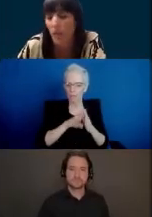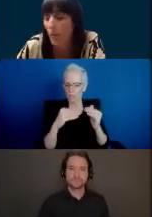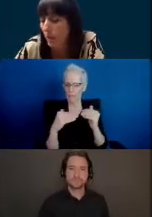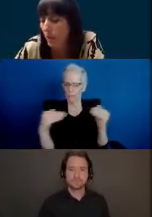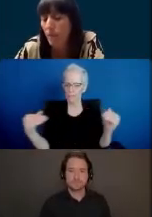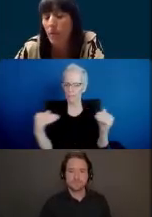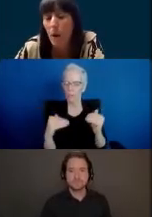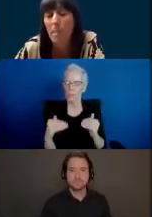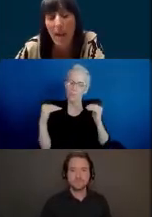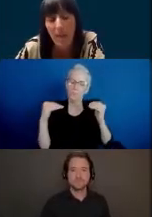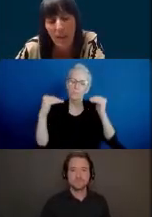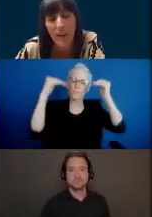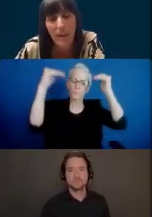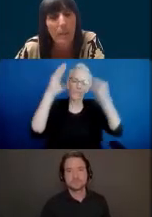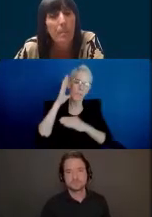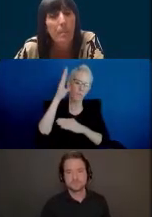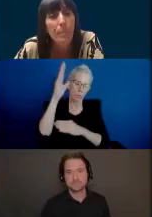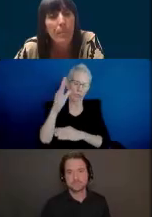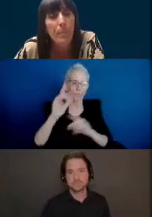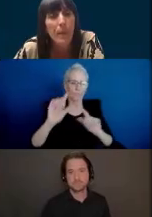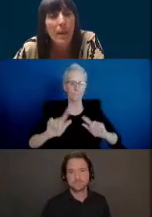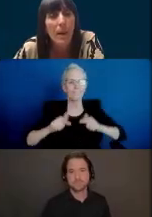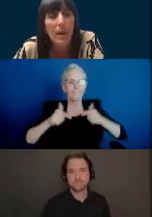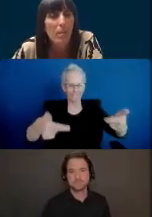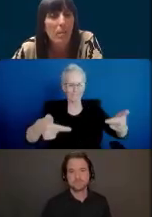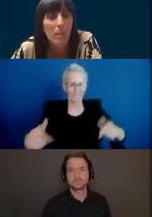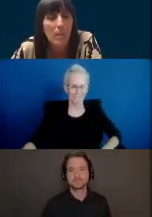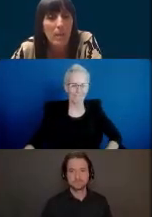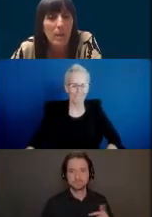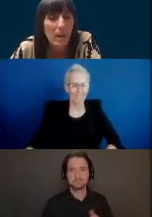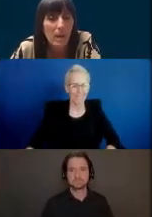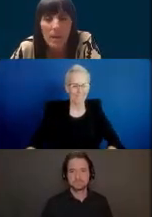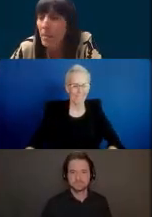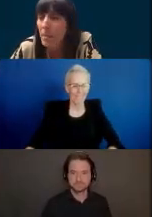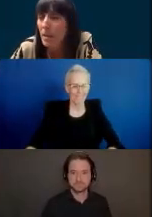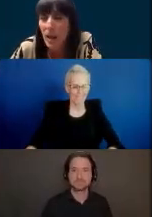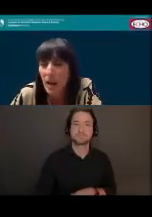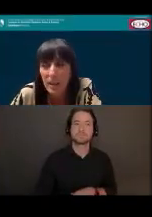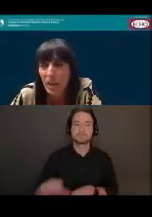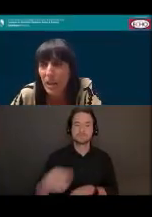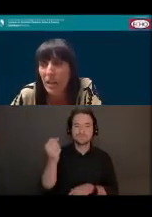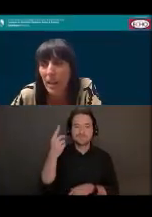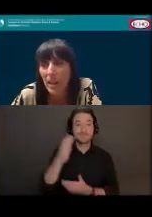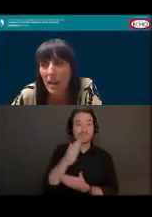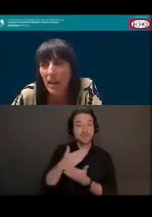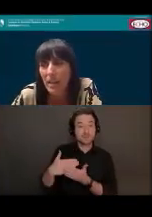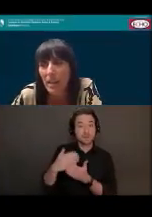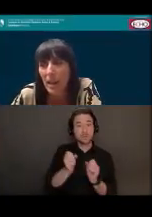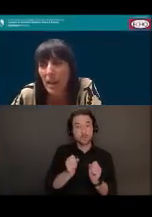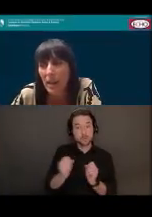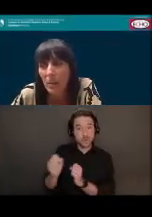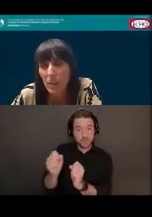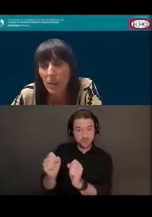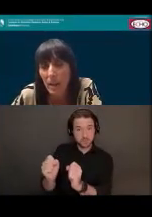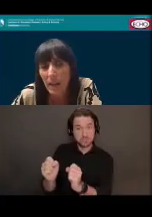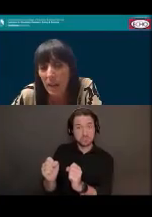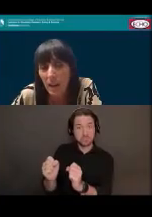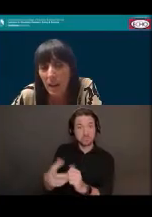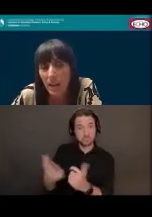for from there, there are some strategies that work at any age,